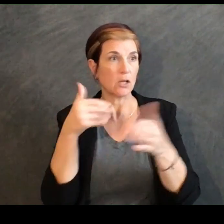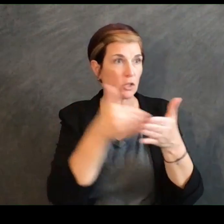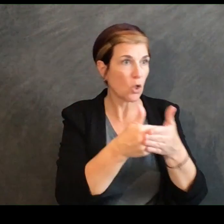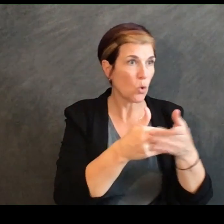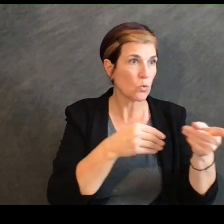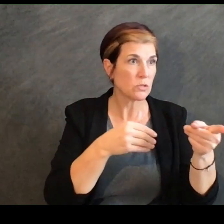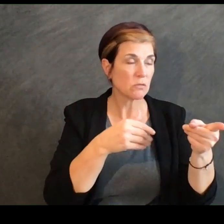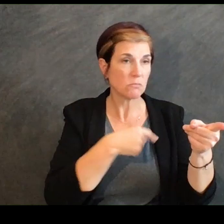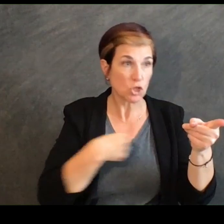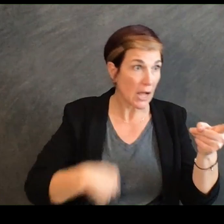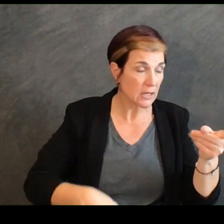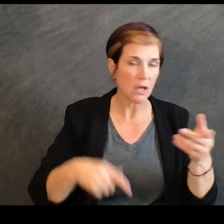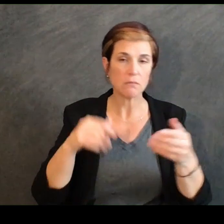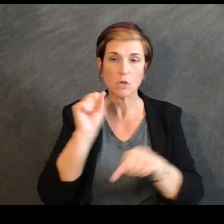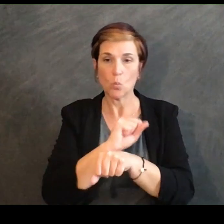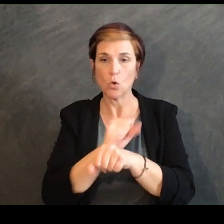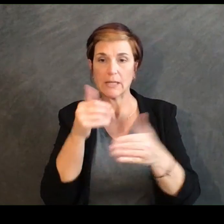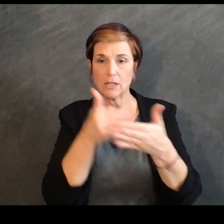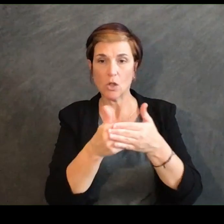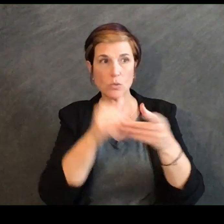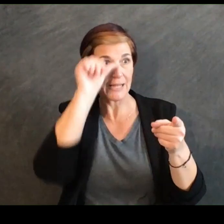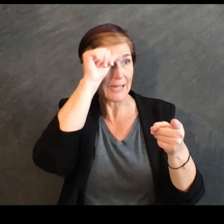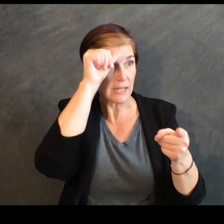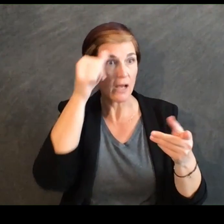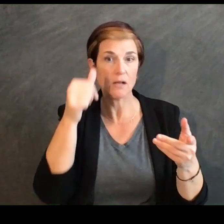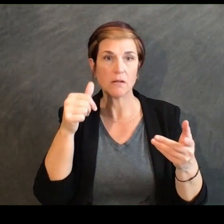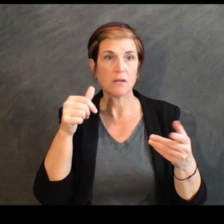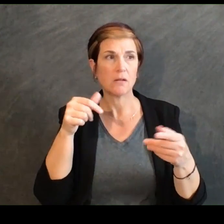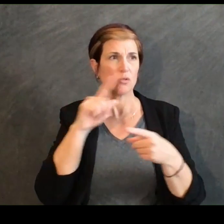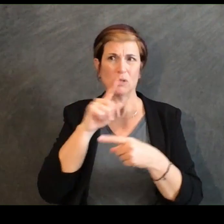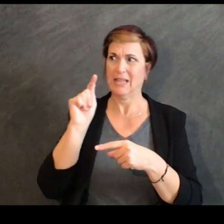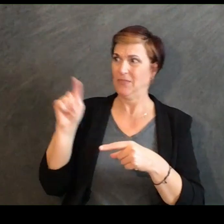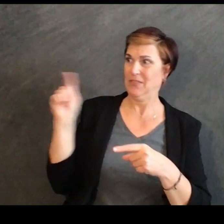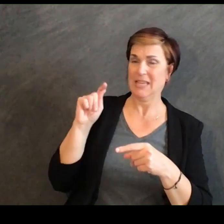with all over the world and they're all over the world these are magnificent